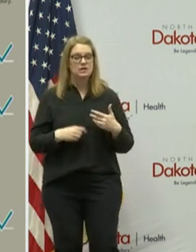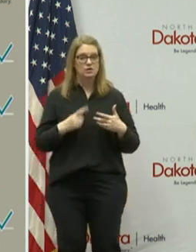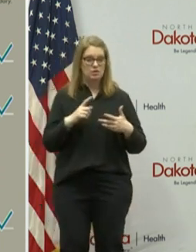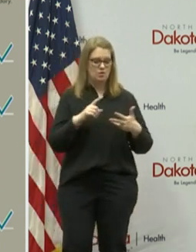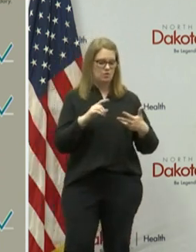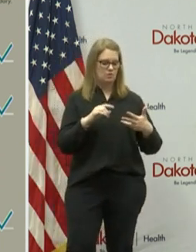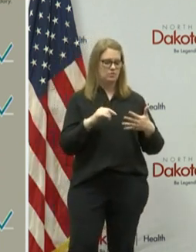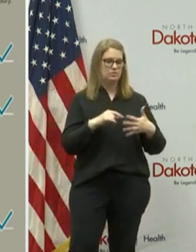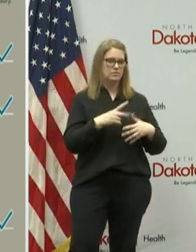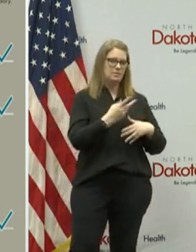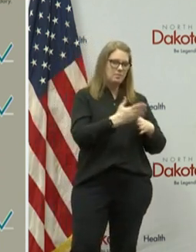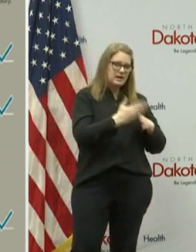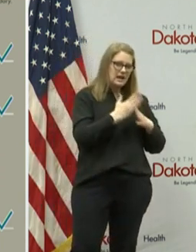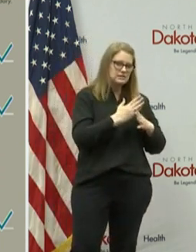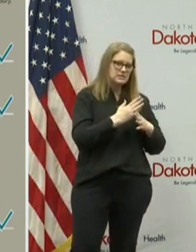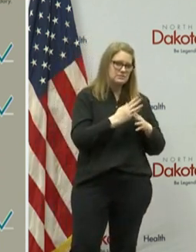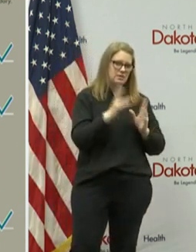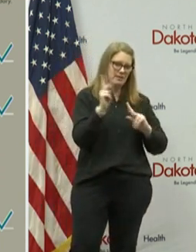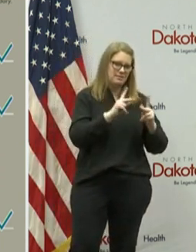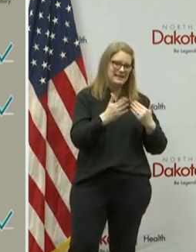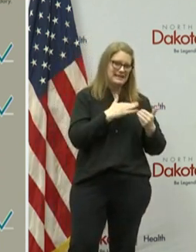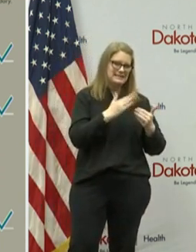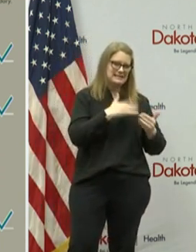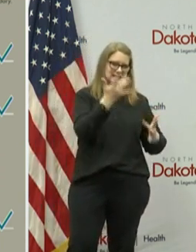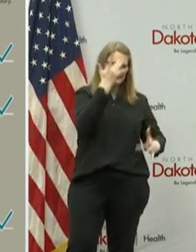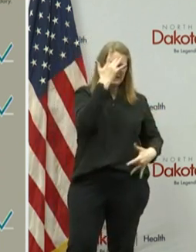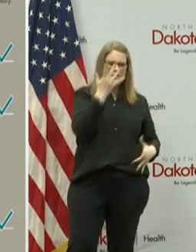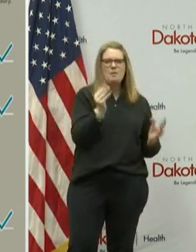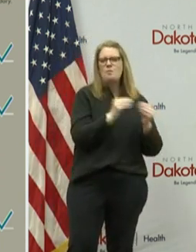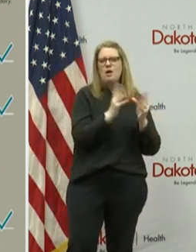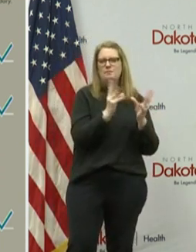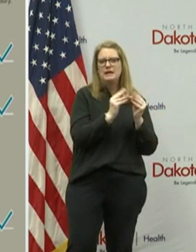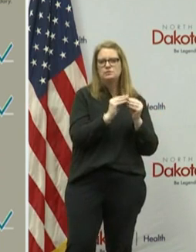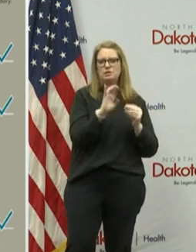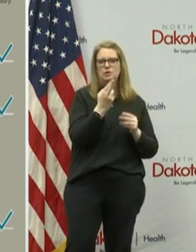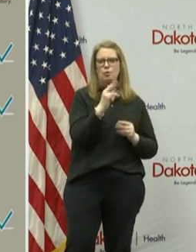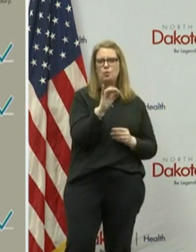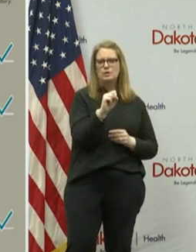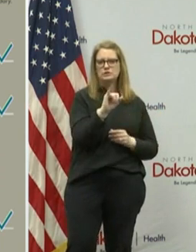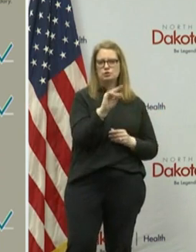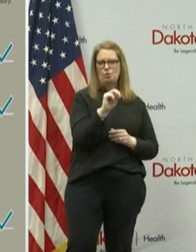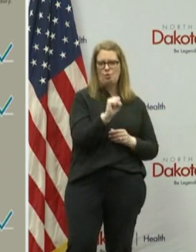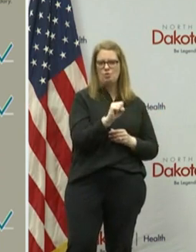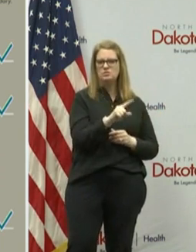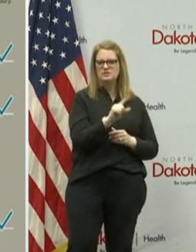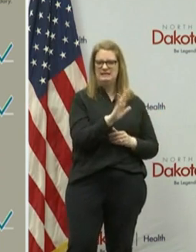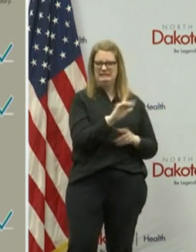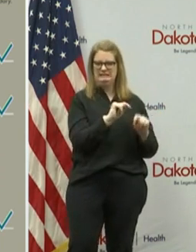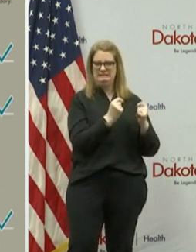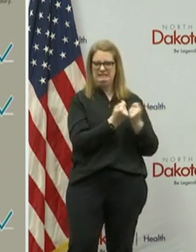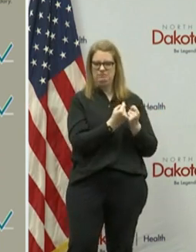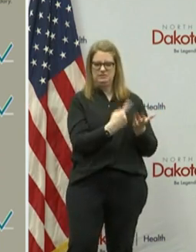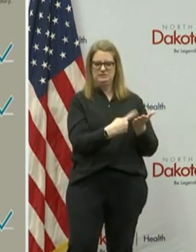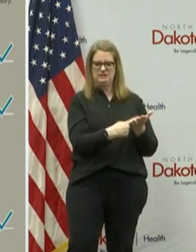CHECKING THE BOXES, I WOULD SAY THAT WE FEEL REALLY GOOD ABOUT SIX OUT OF THE EIGHT. TWO OF THEM, PROTECTIONS FOR MOST VULNERABLE.